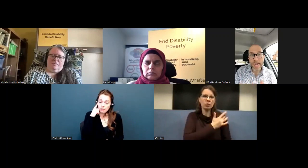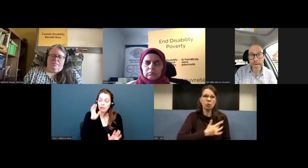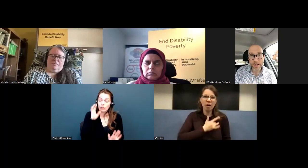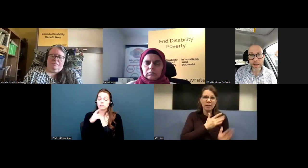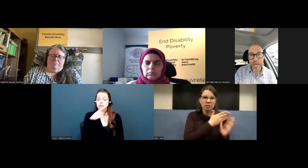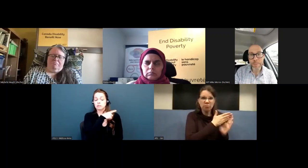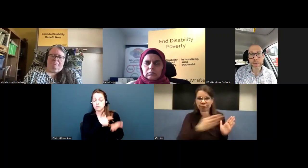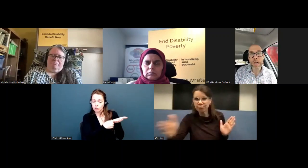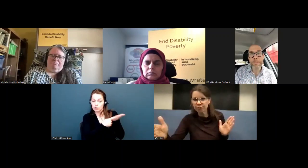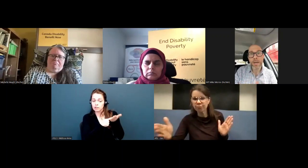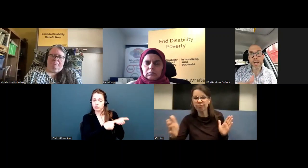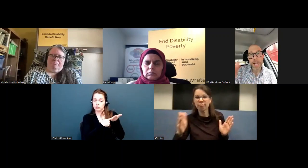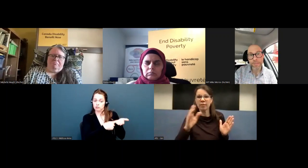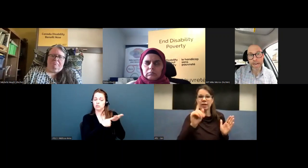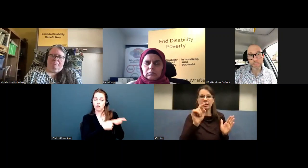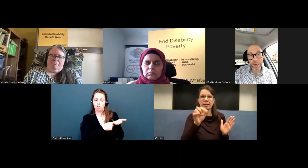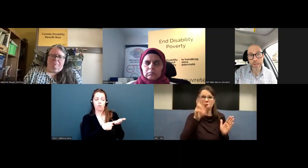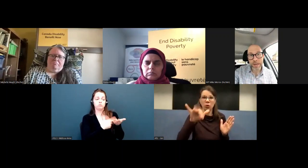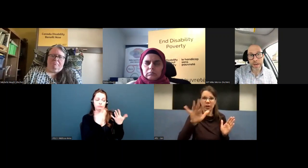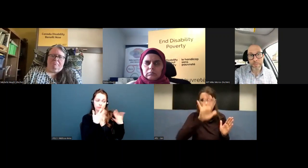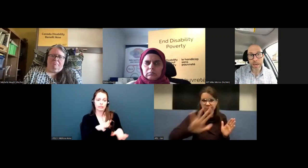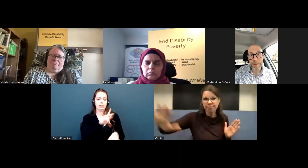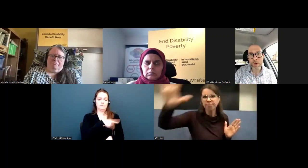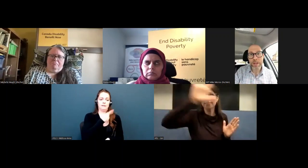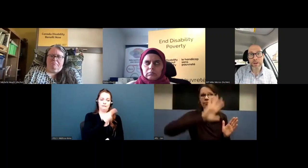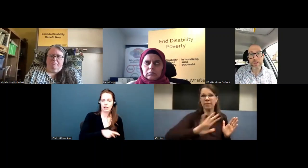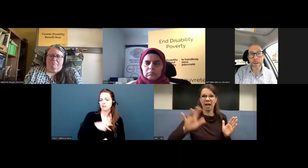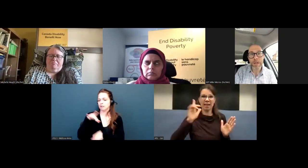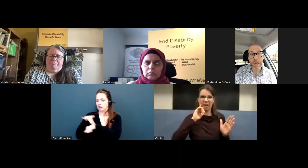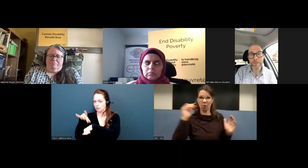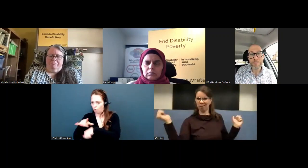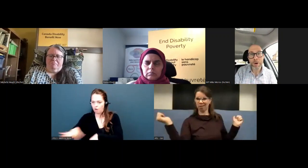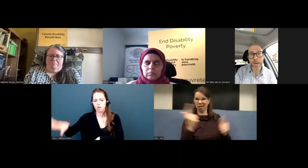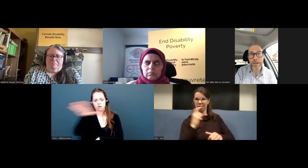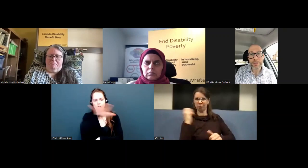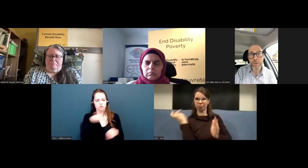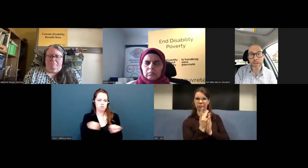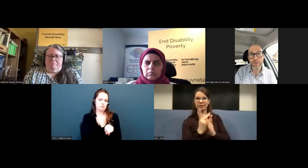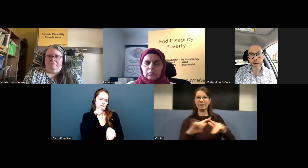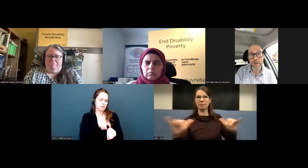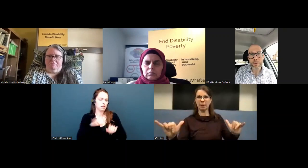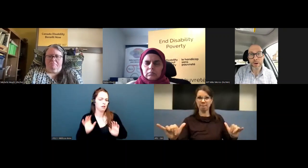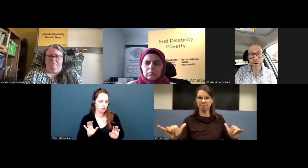AT THE SAME TIME AND THAT'S WHAT I THINK COMES UP THIS TIMELINE OF SPRING 2024.